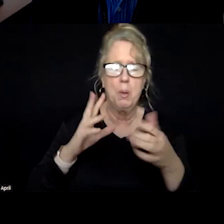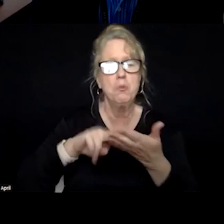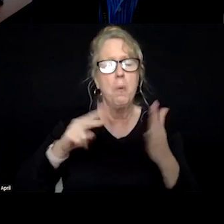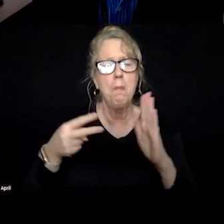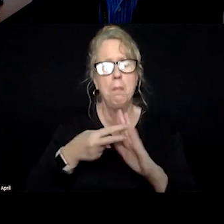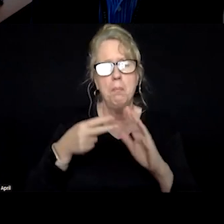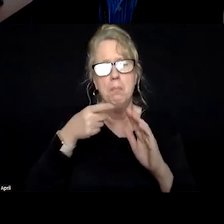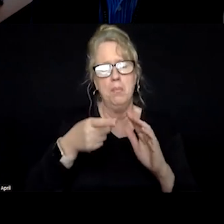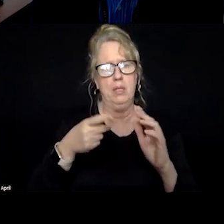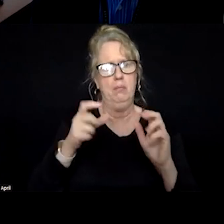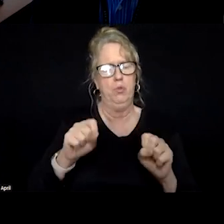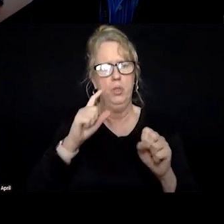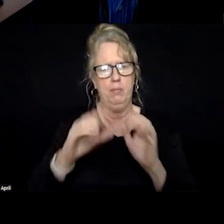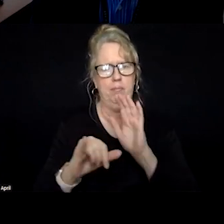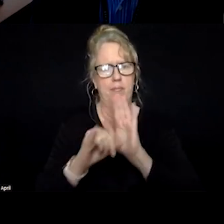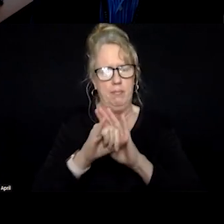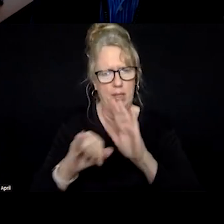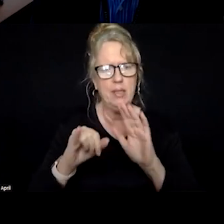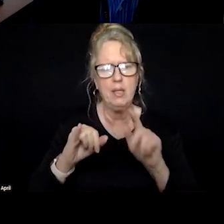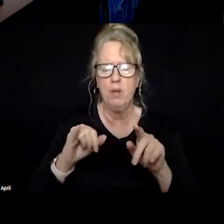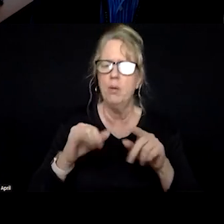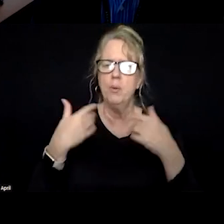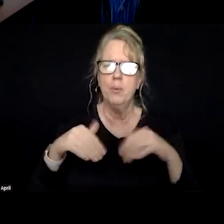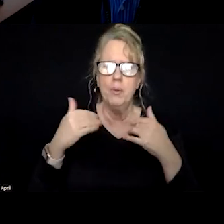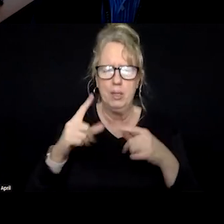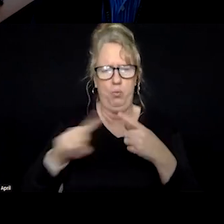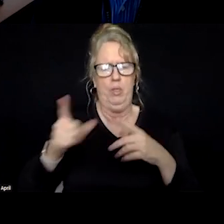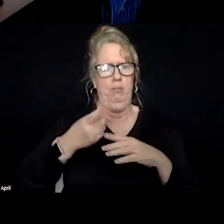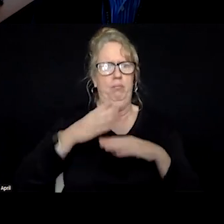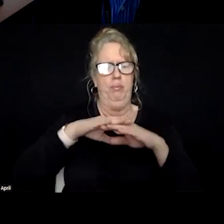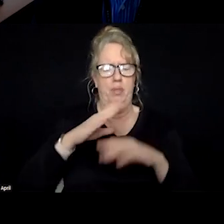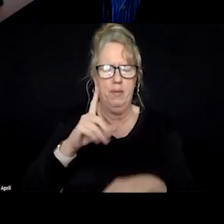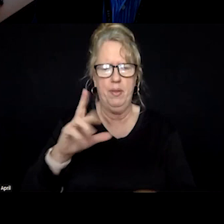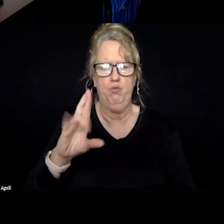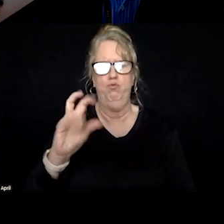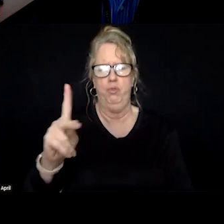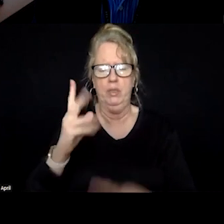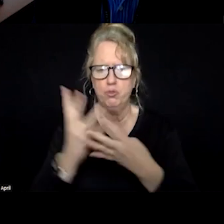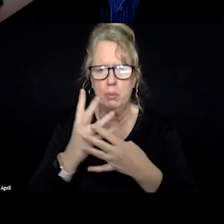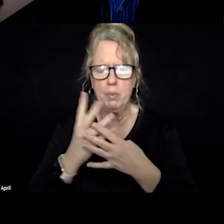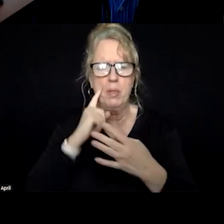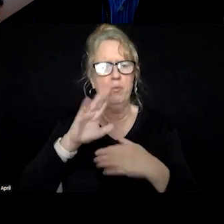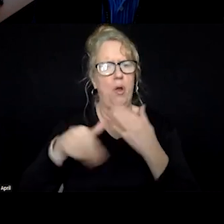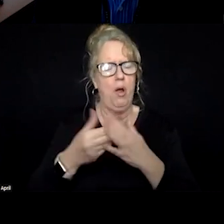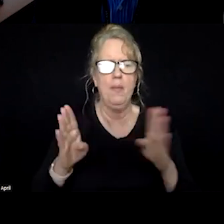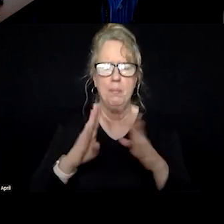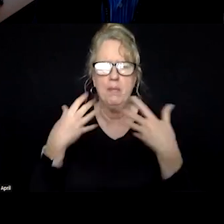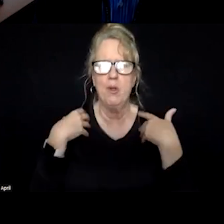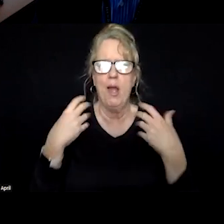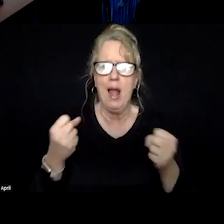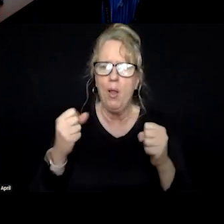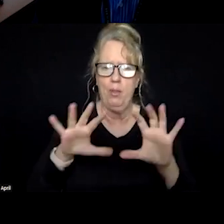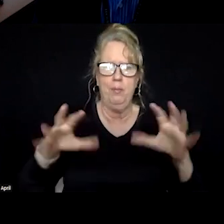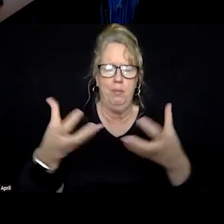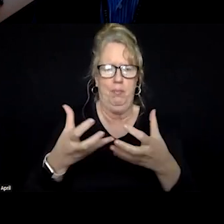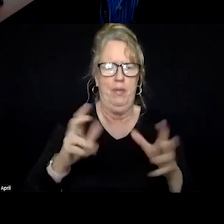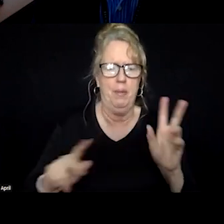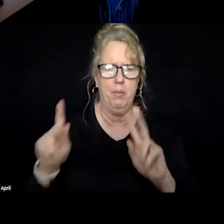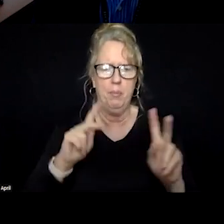IDENTIFYING RISKS OF SUICIDE IN SCREENING AMONG THE POPULATIONS.